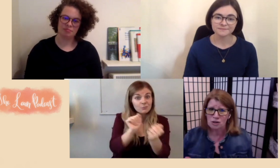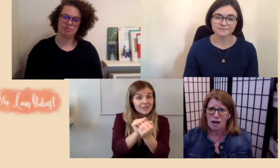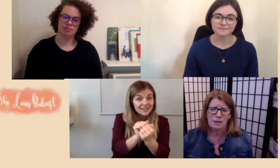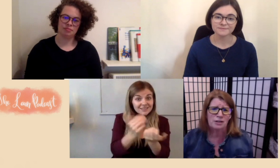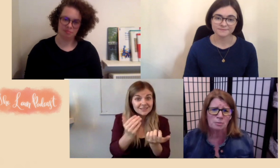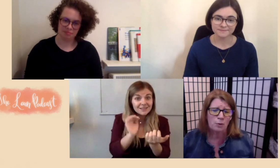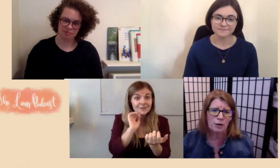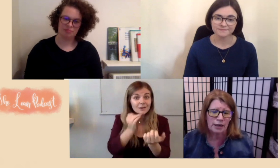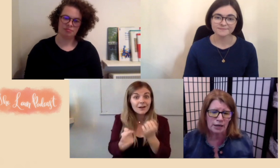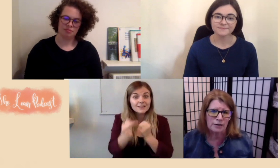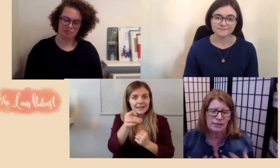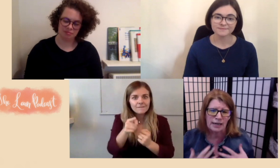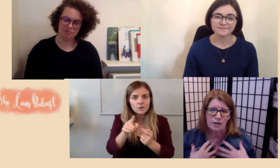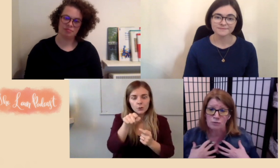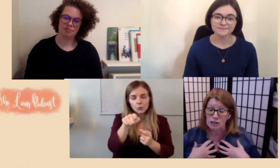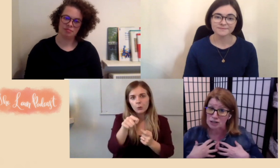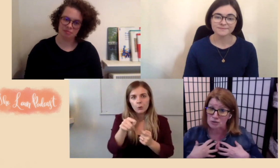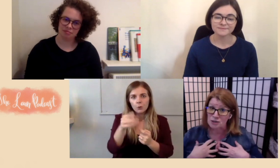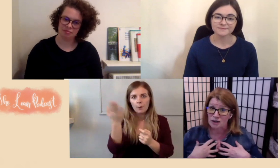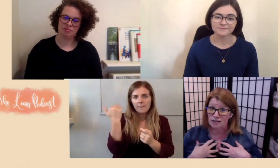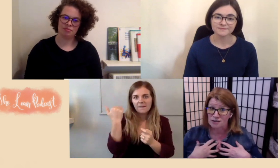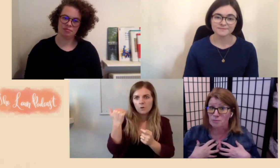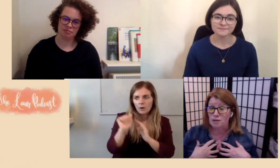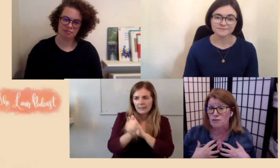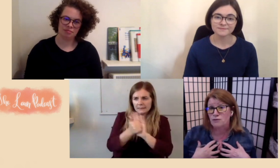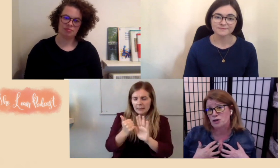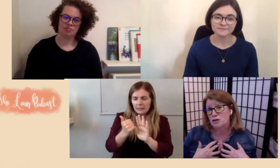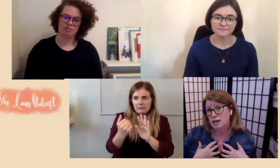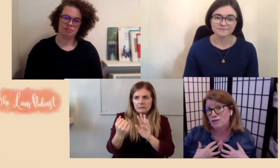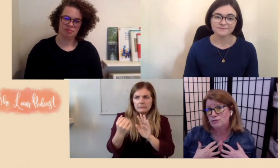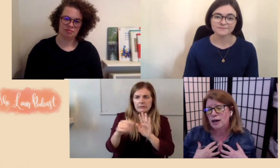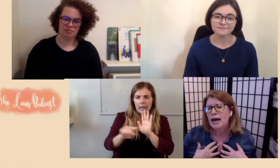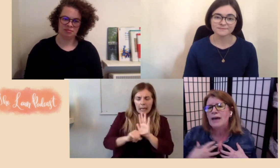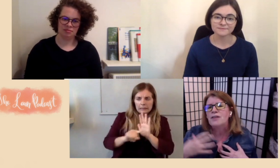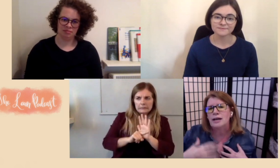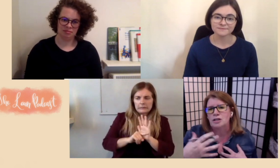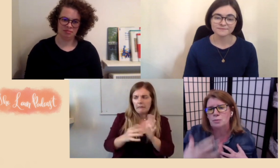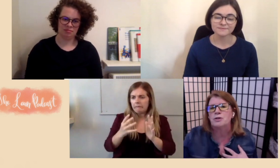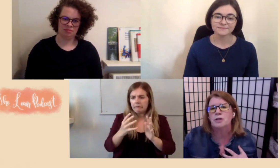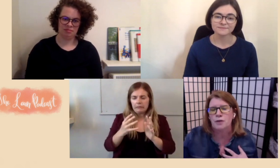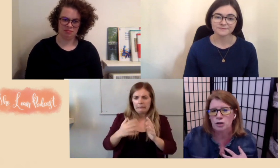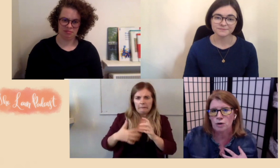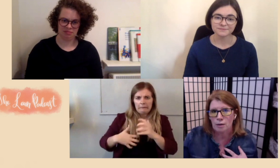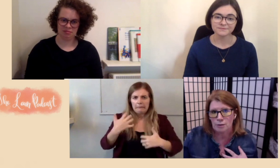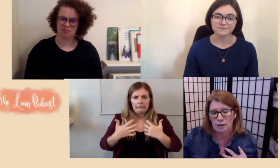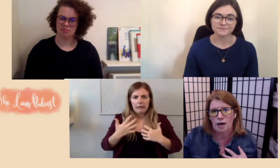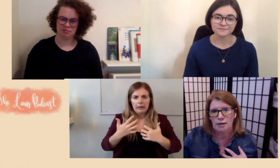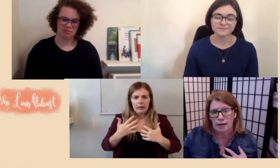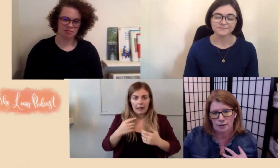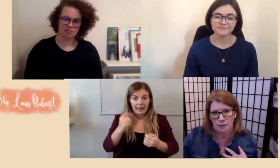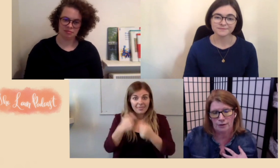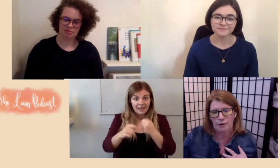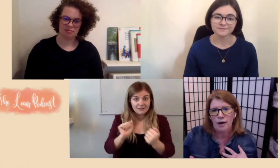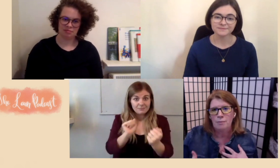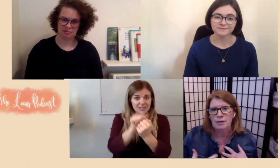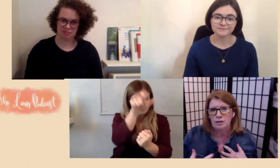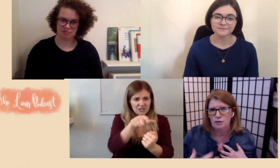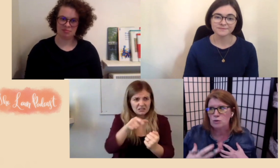with somebody else that doesn't deserve, if you will, the same kind of charged nature that you're walking in with,